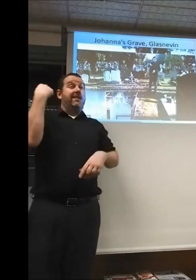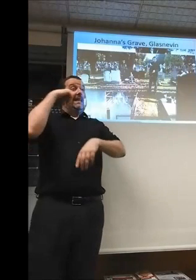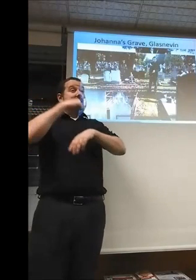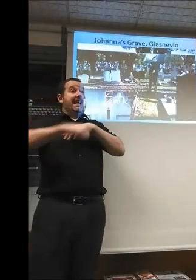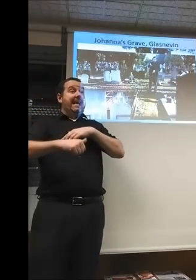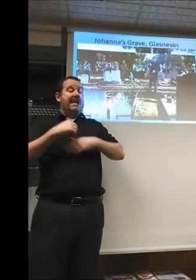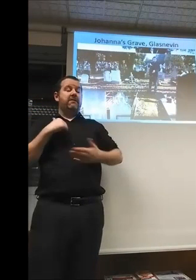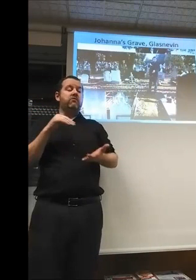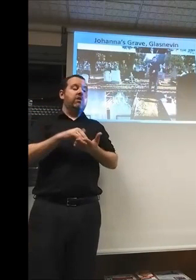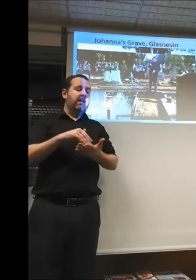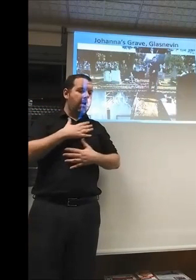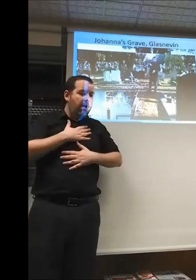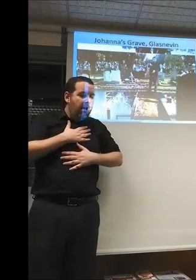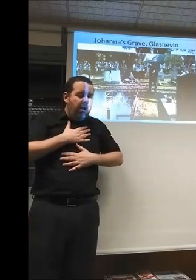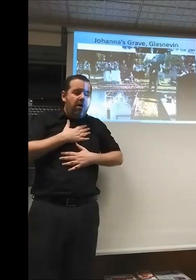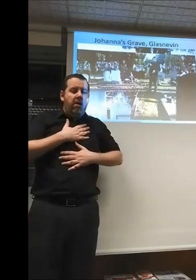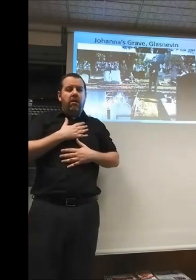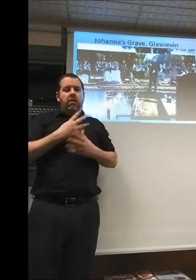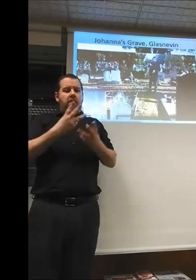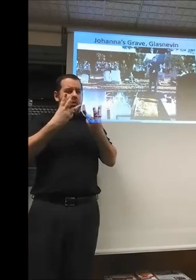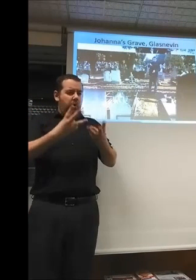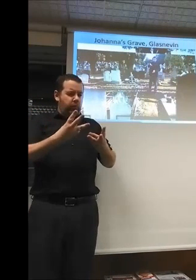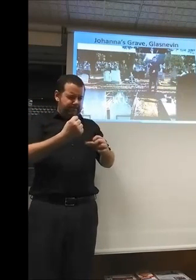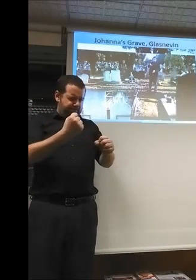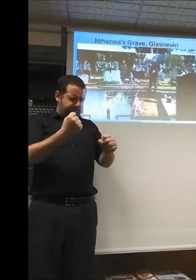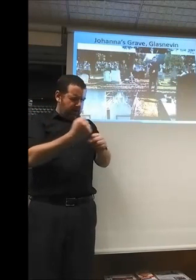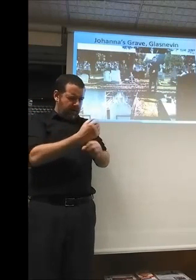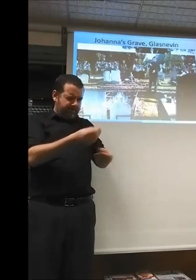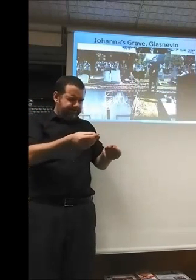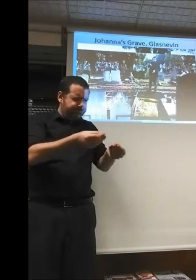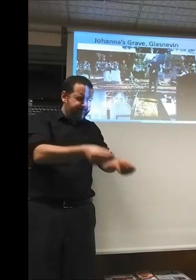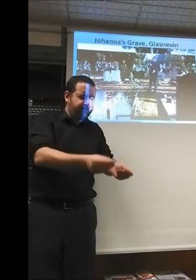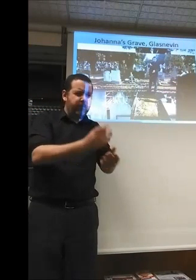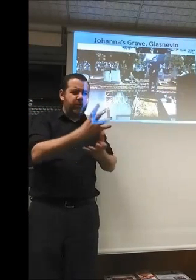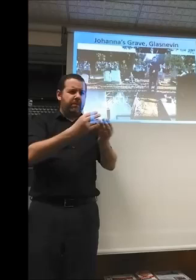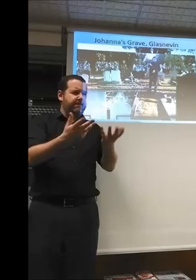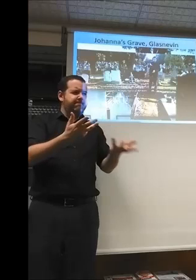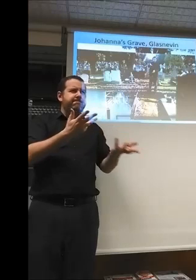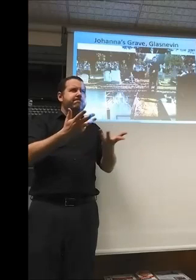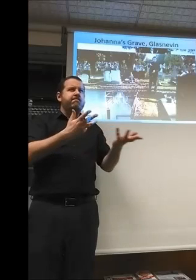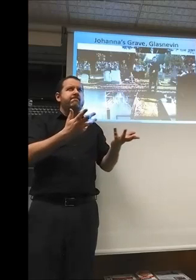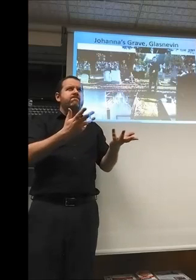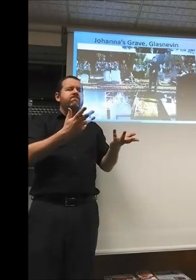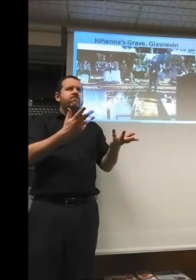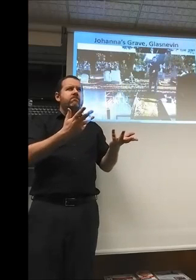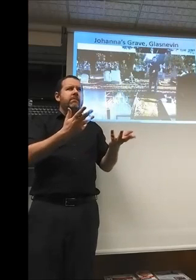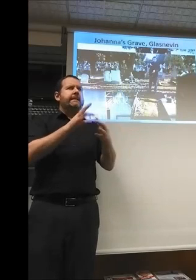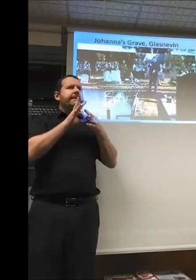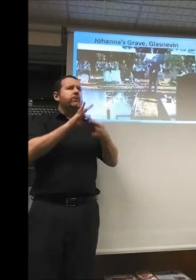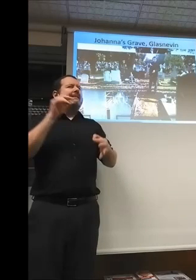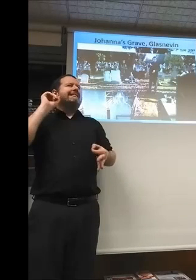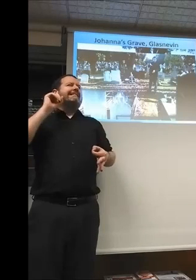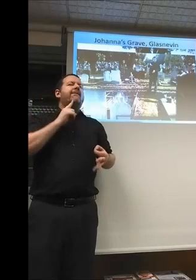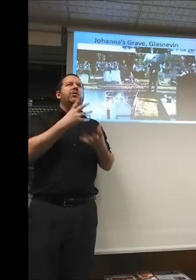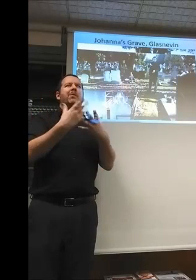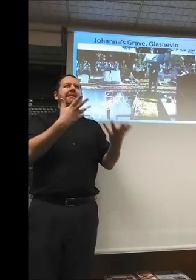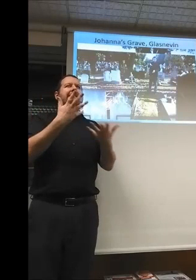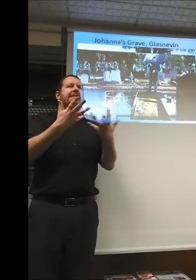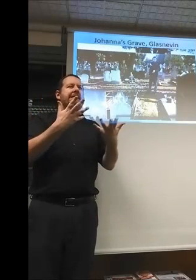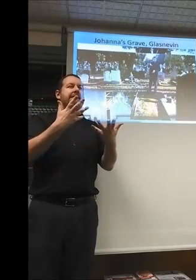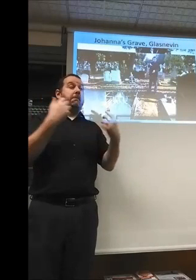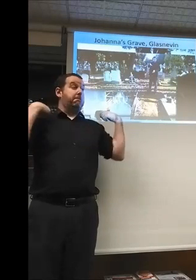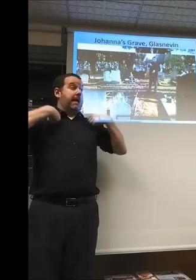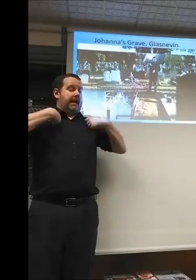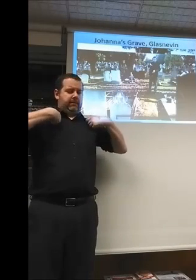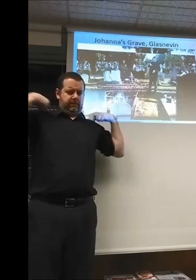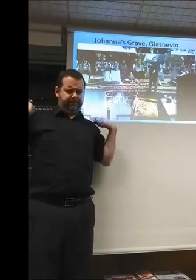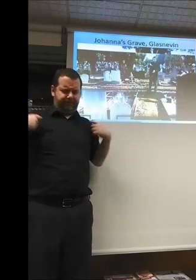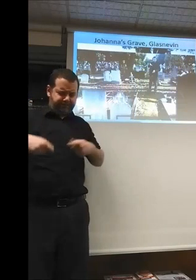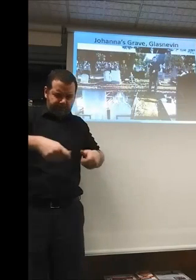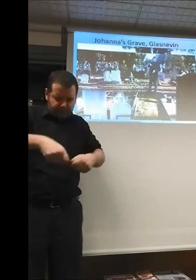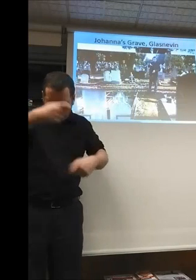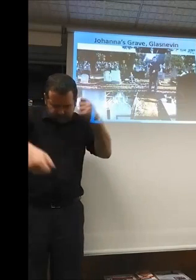The judge didn’t understand why he was crying and told the policemen beside him, the police